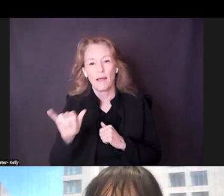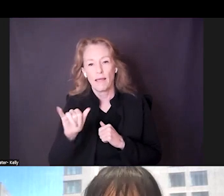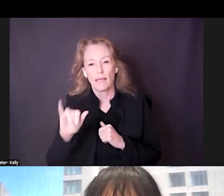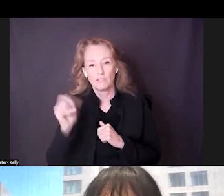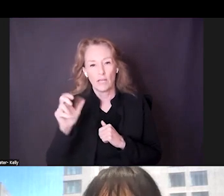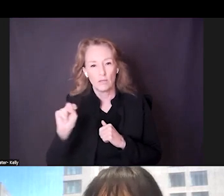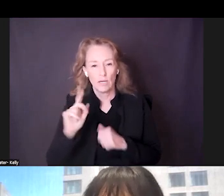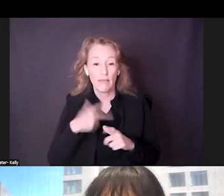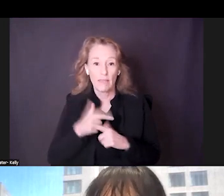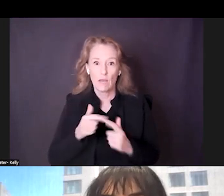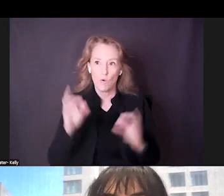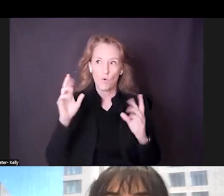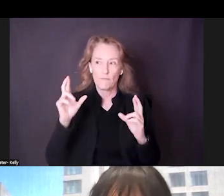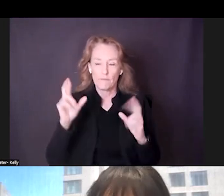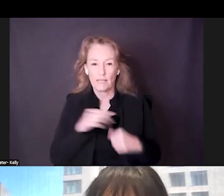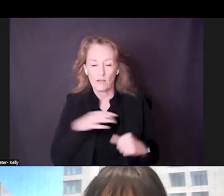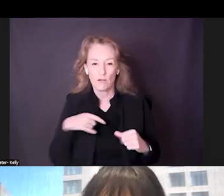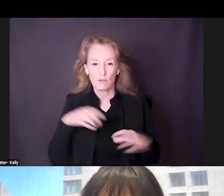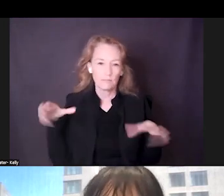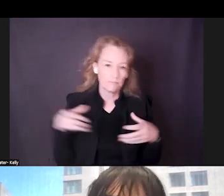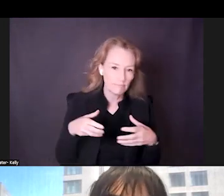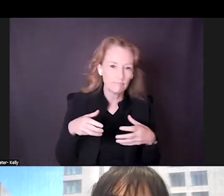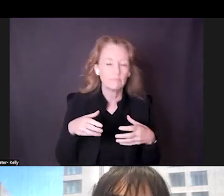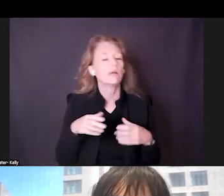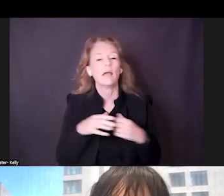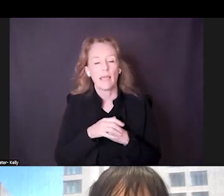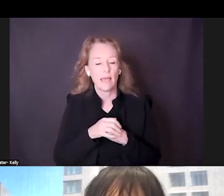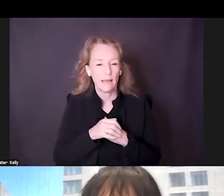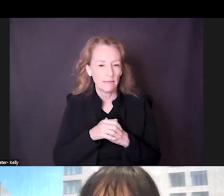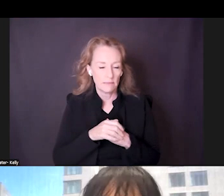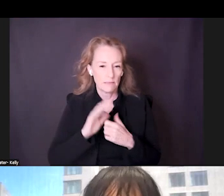ANOTHER BUDGET. DON'T QUOTE ME ON THIS.